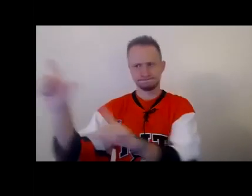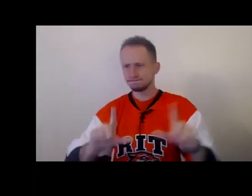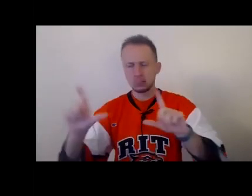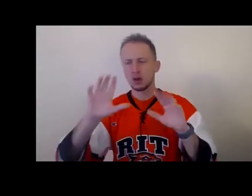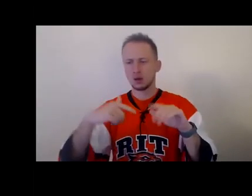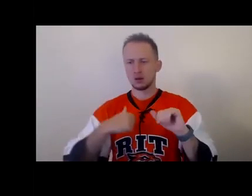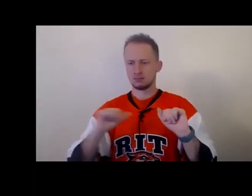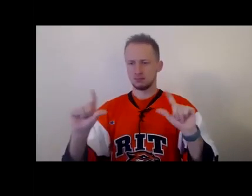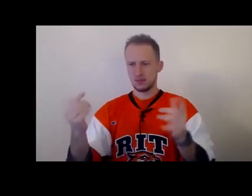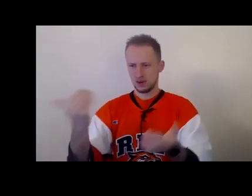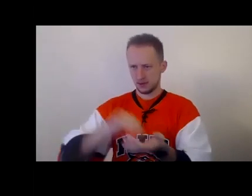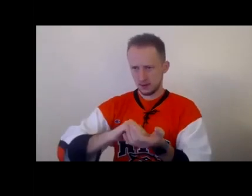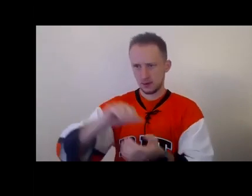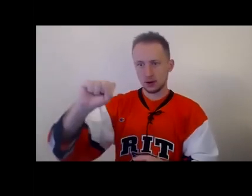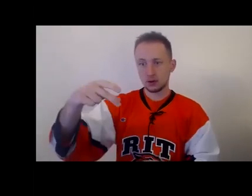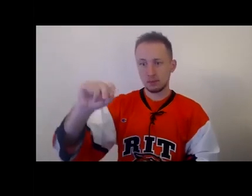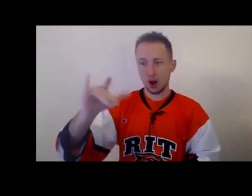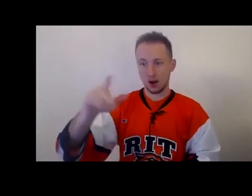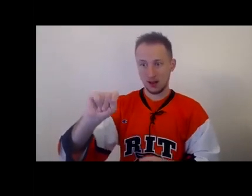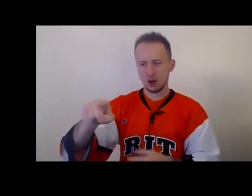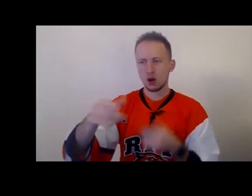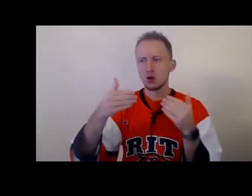technical difficult difficulties, so I'm spotlighting myself though that you can see me.